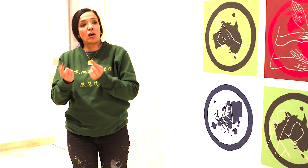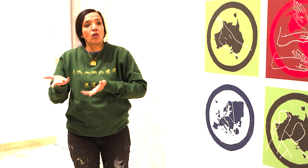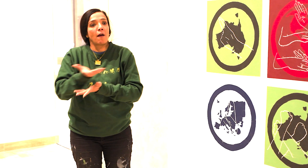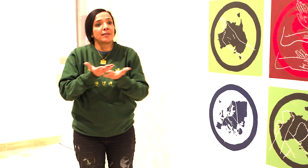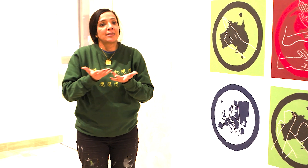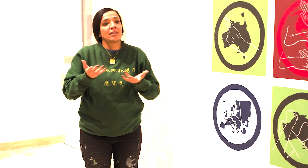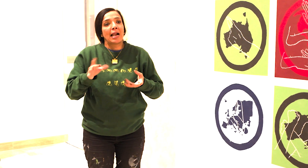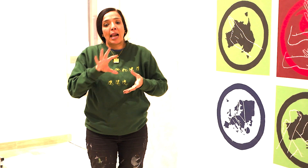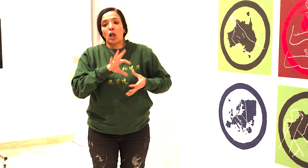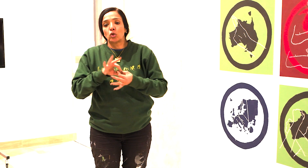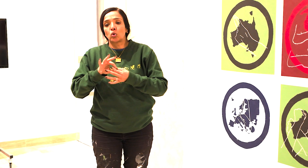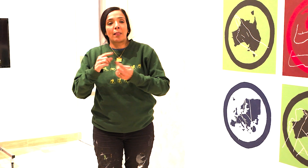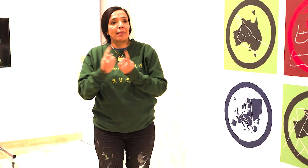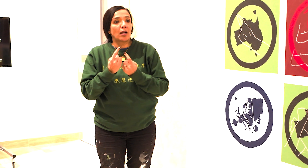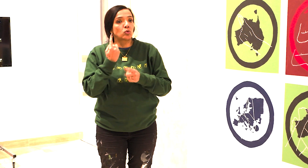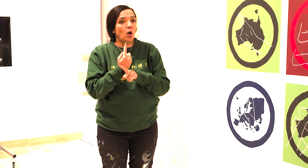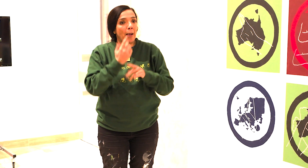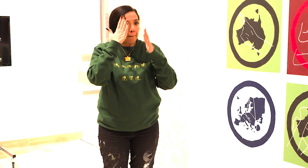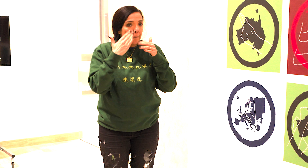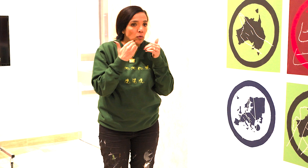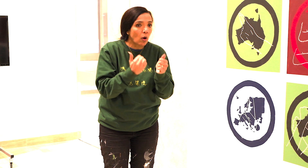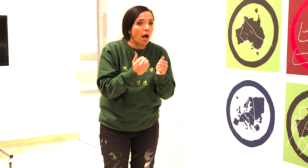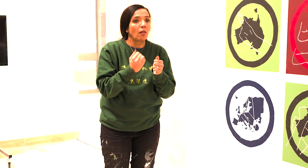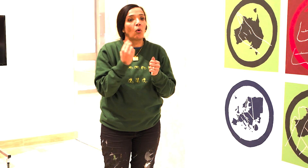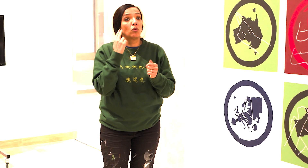and clips of discussions that were broadcast linked to